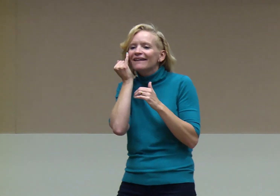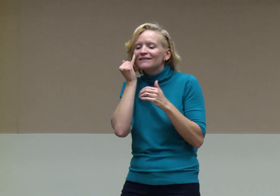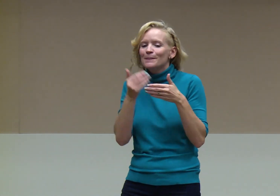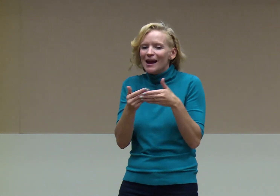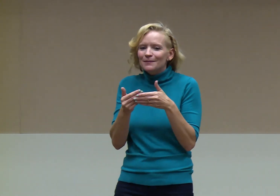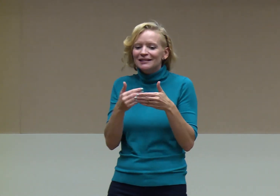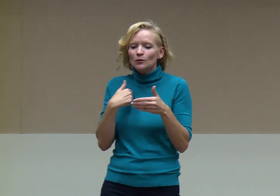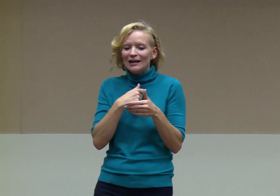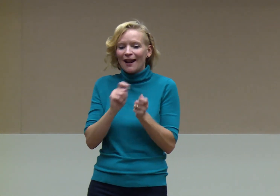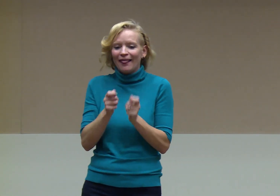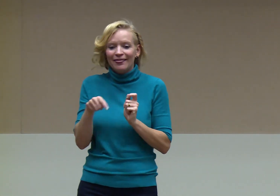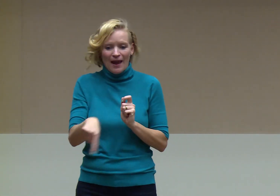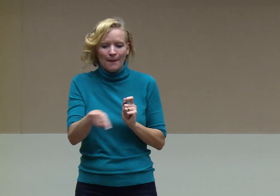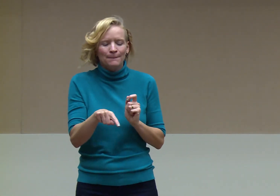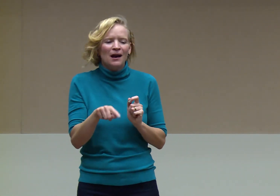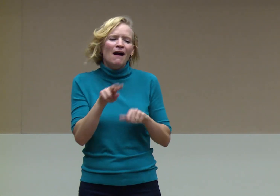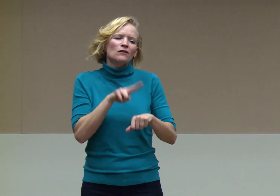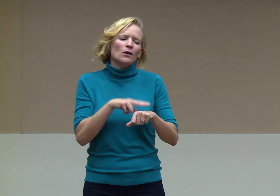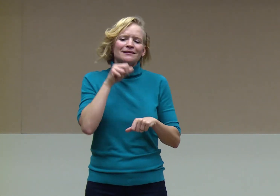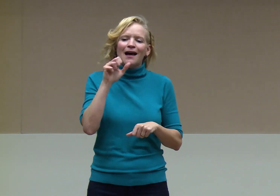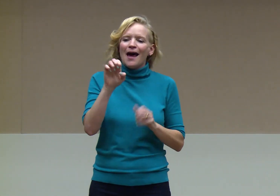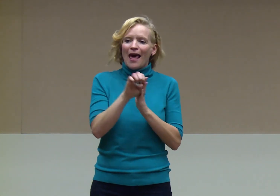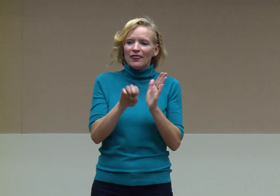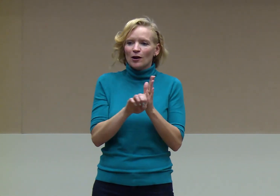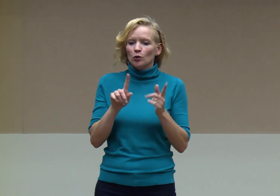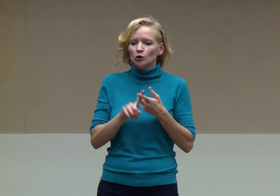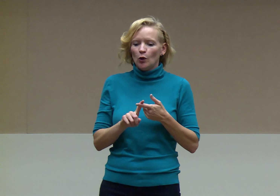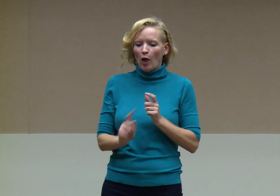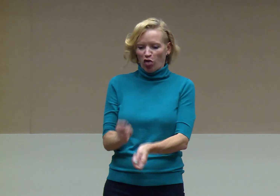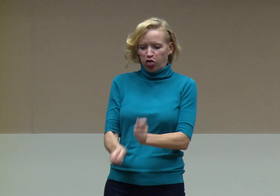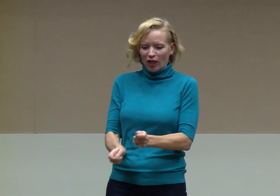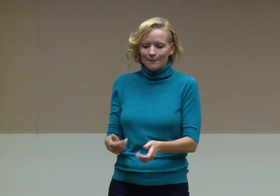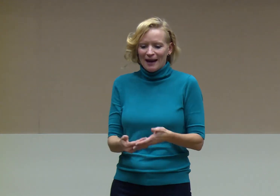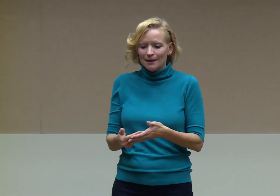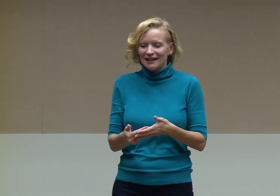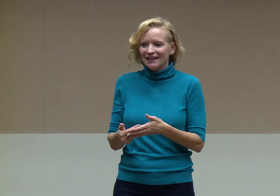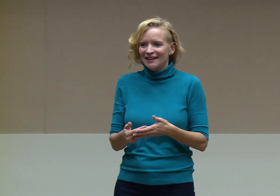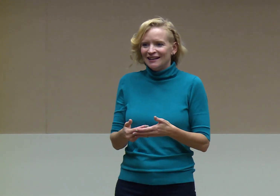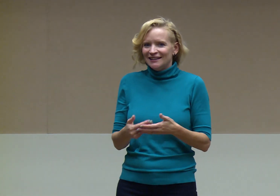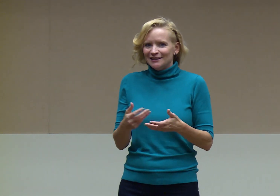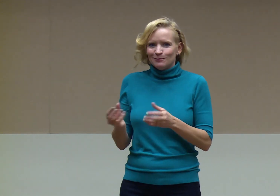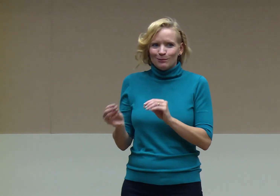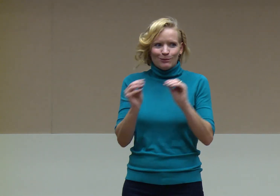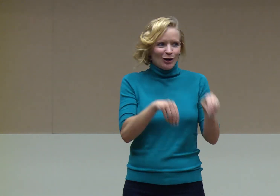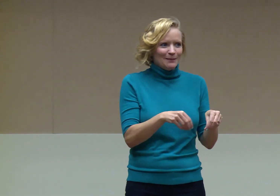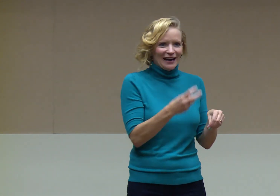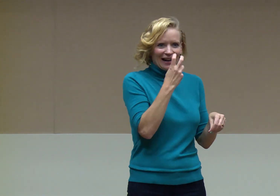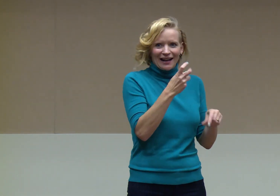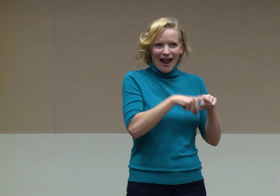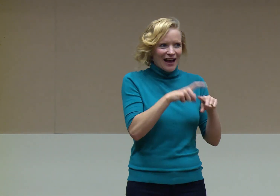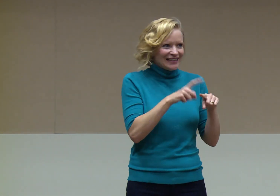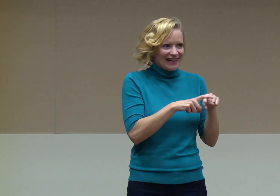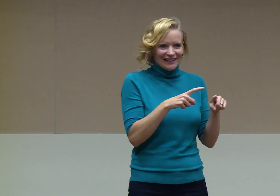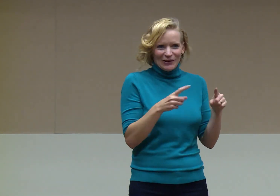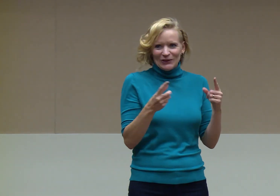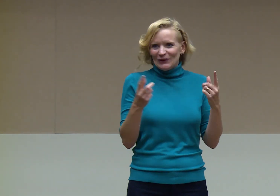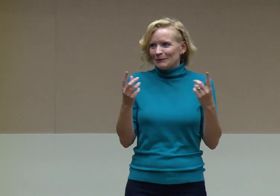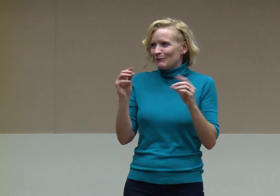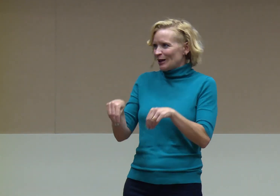So I wanted to know if we can do this for babies. I mean, of course, it's unethical to, you know, put a baby in a closet for a few months